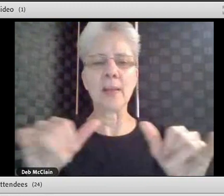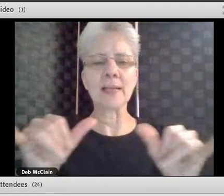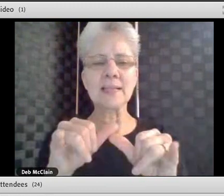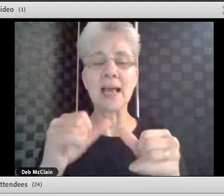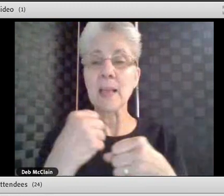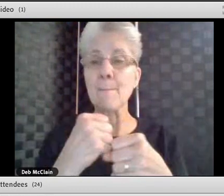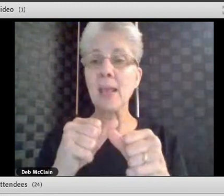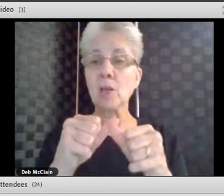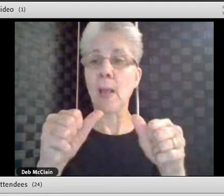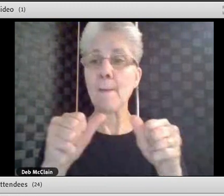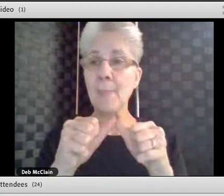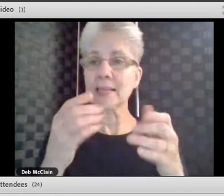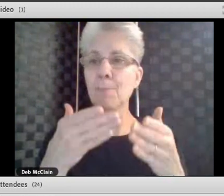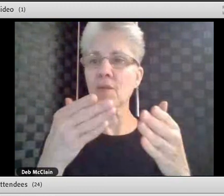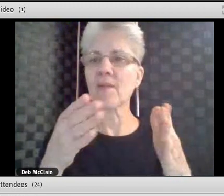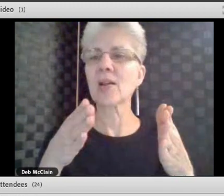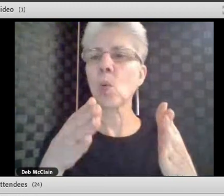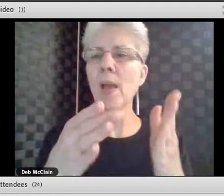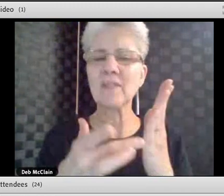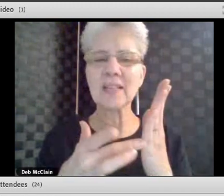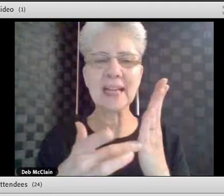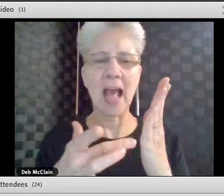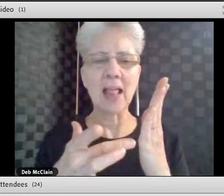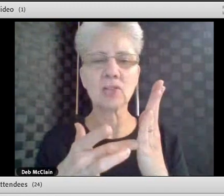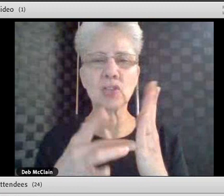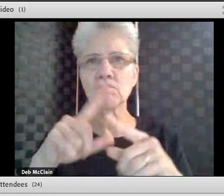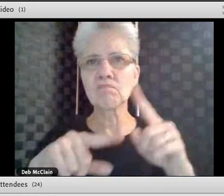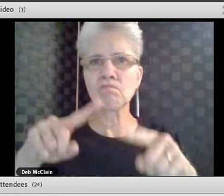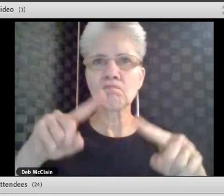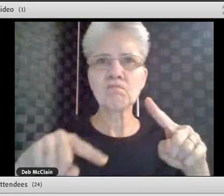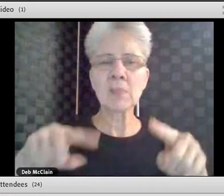and they provide a range of technologies, including the mixed reality,